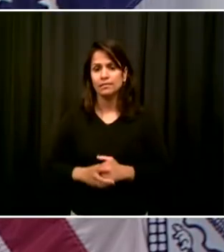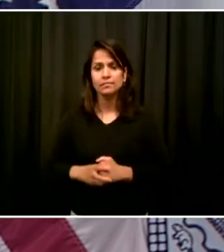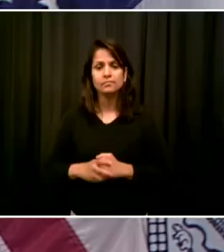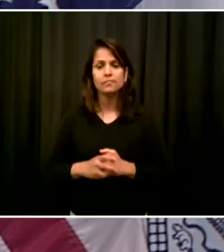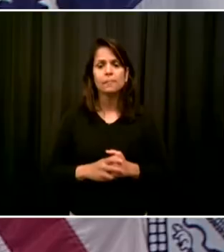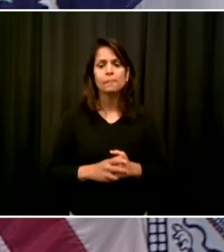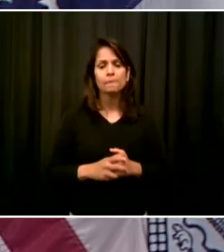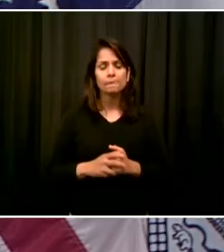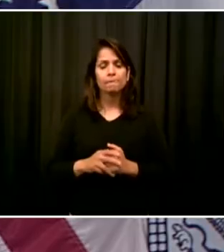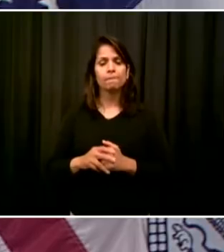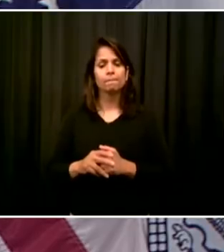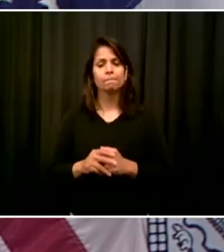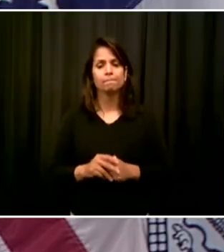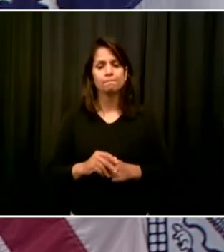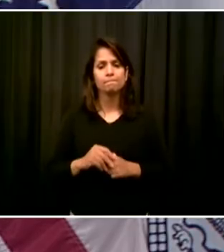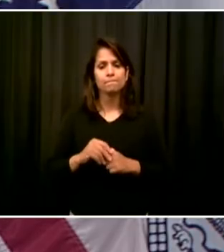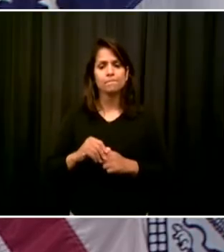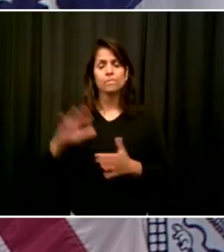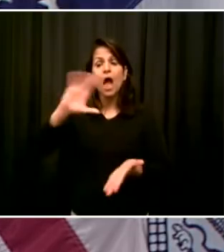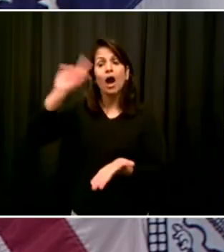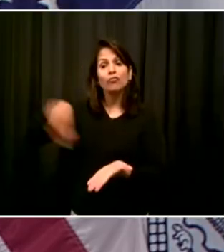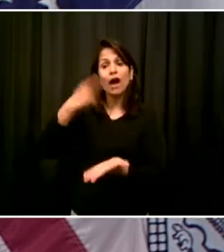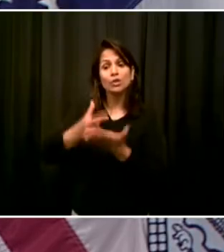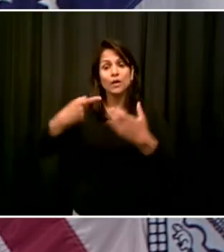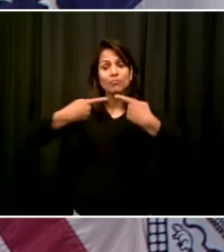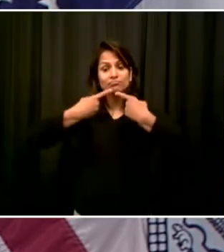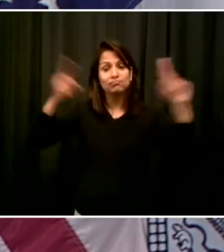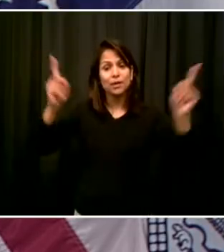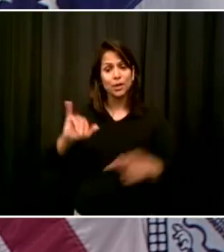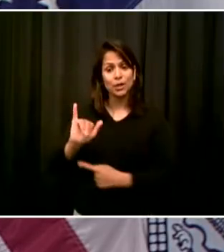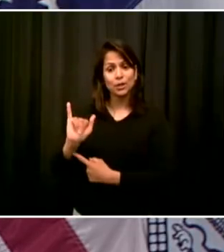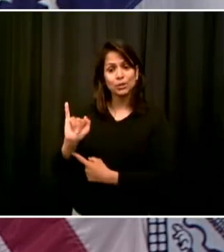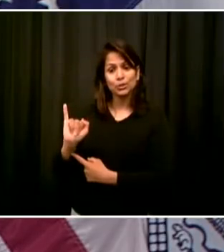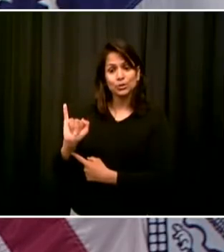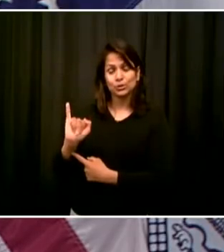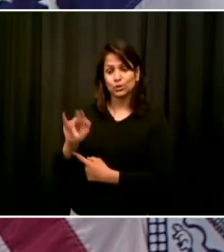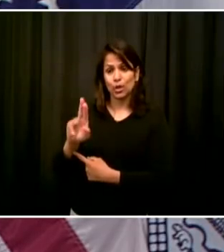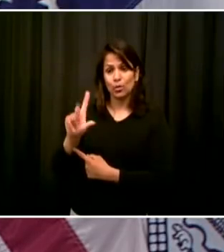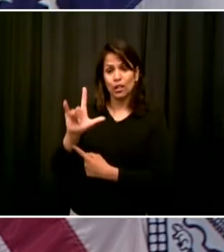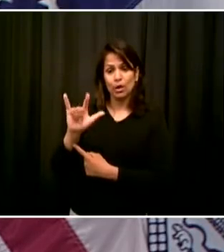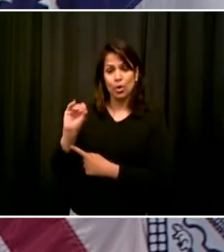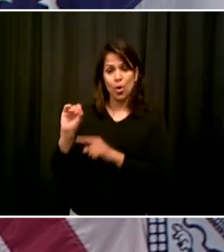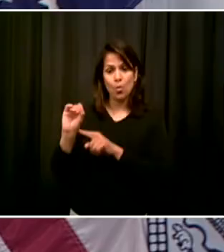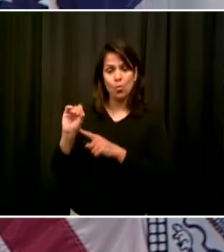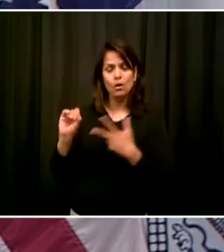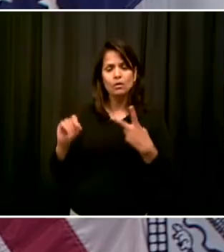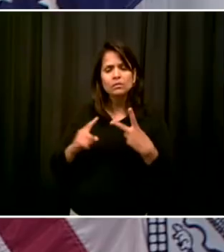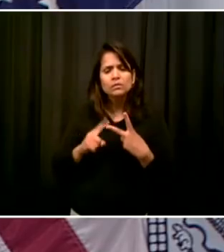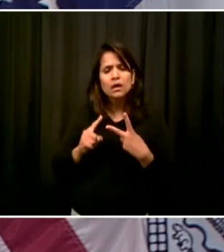MOAYRI, HAVE ANOTHER QUESTION THAT IS UNRELATED. I KNO WYOU ANNOUNCED THAT J LO AND A-ROD